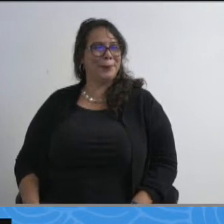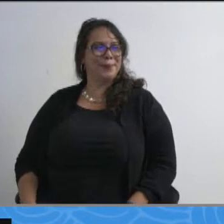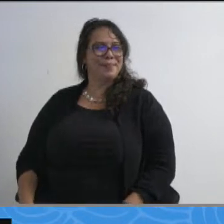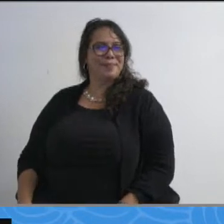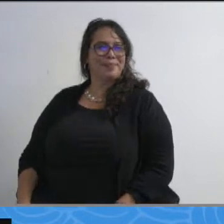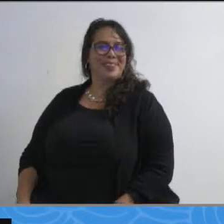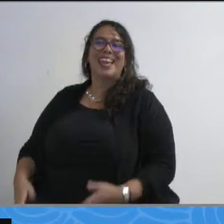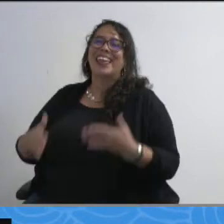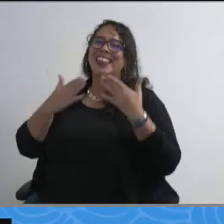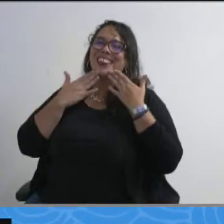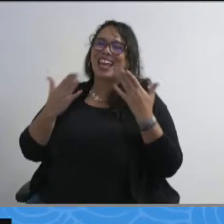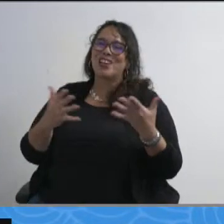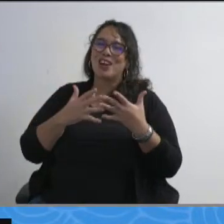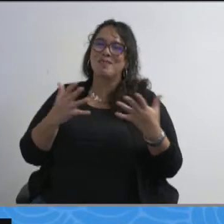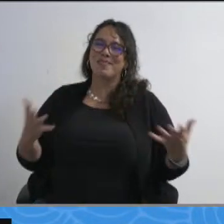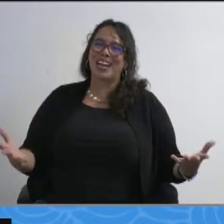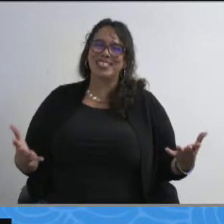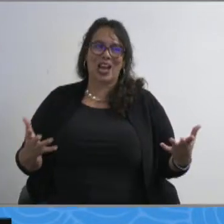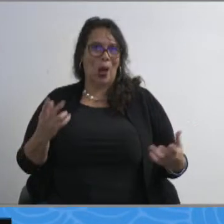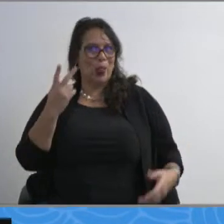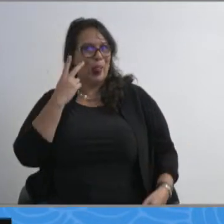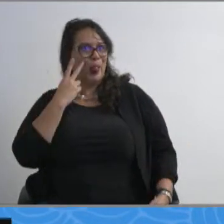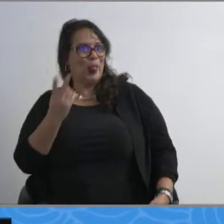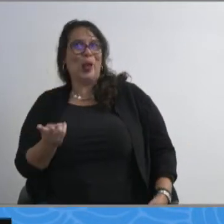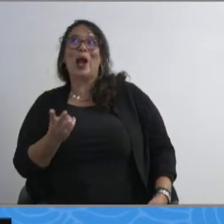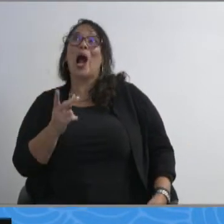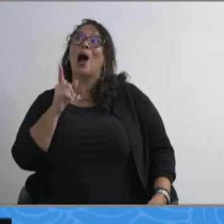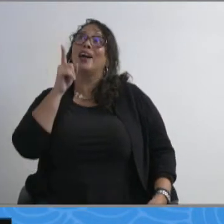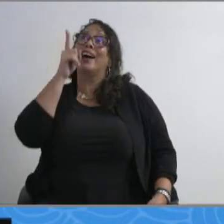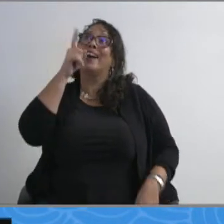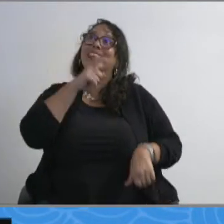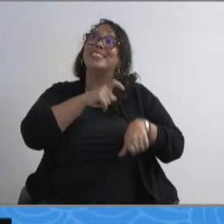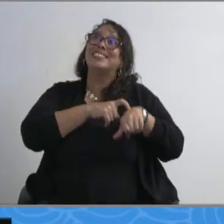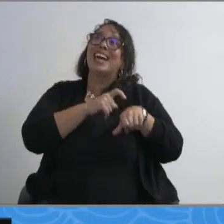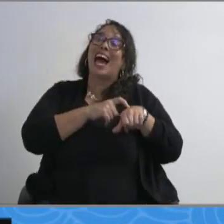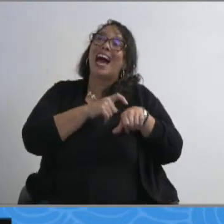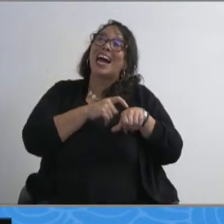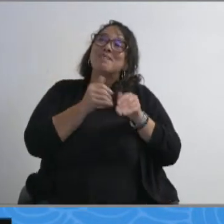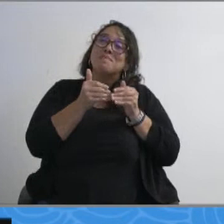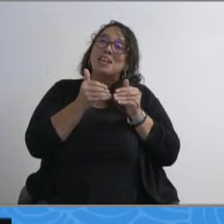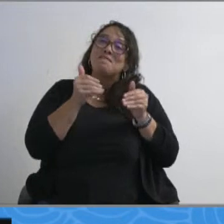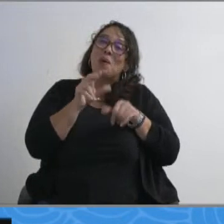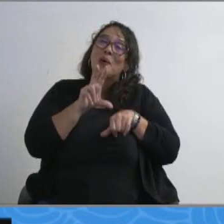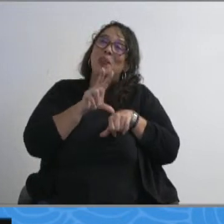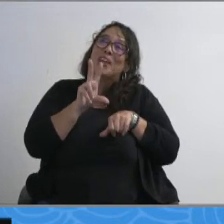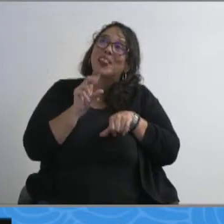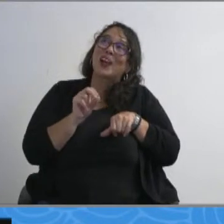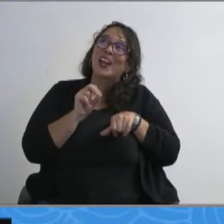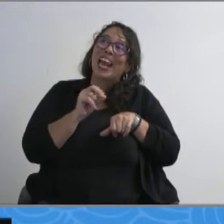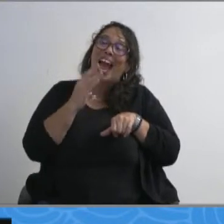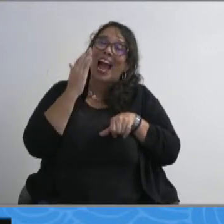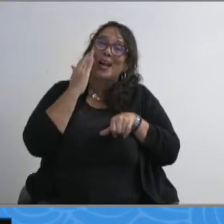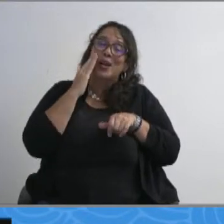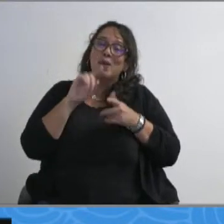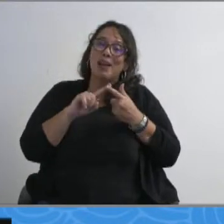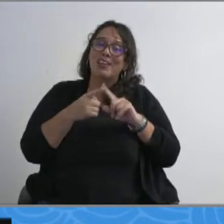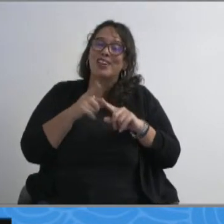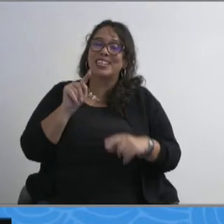And thank you very much. And look at that, it's little short of 3:30. And I know my friend Tammy is here at 3:30,